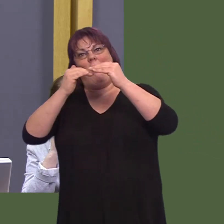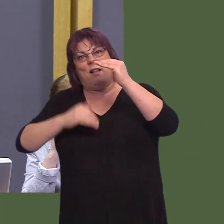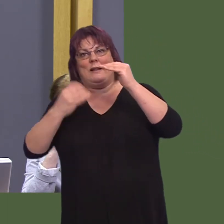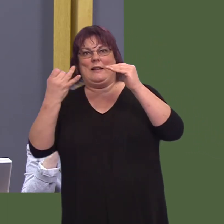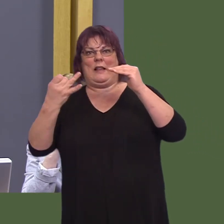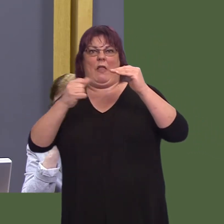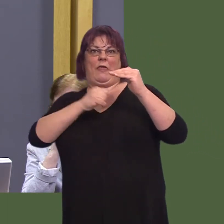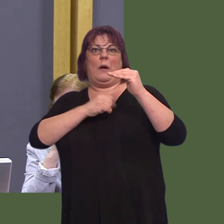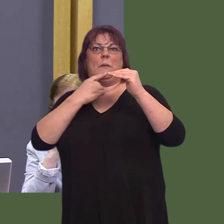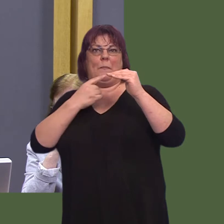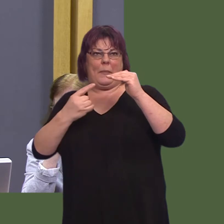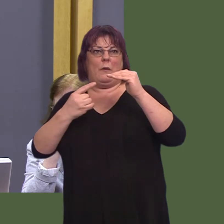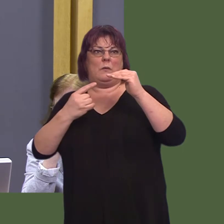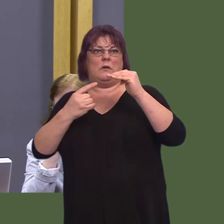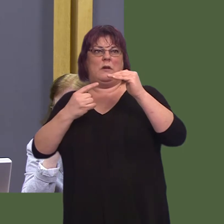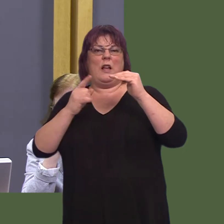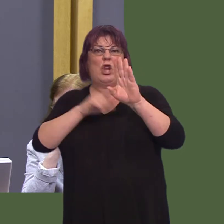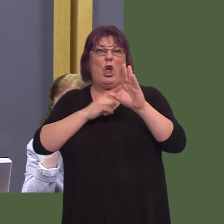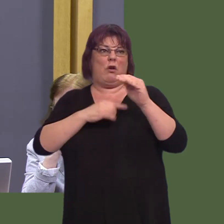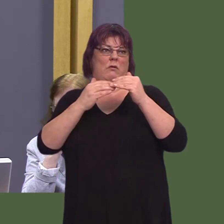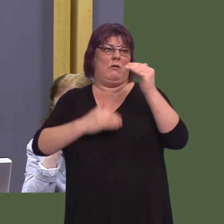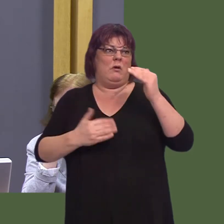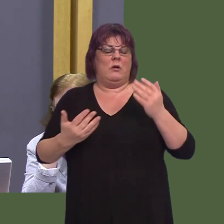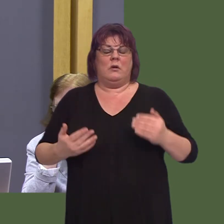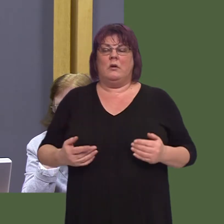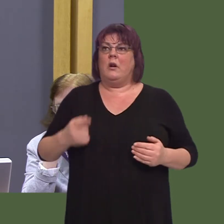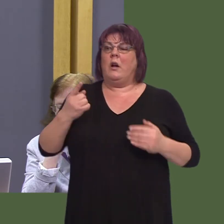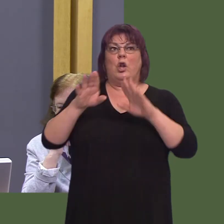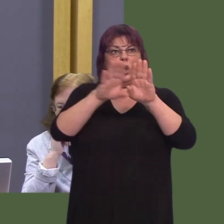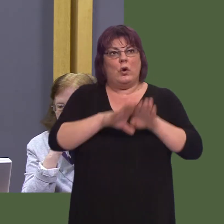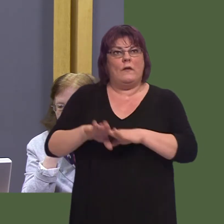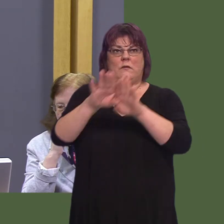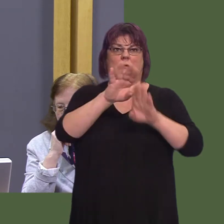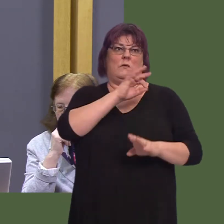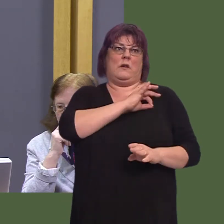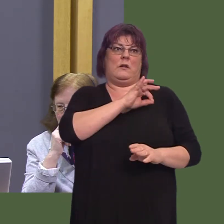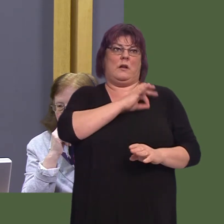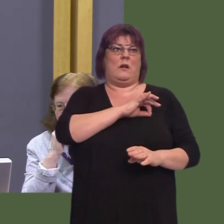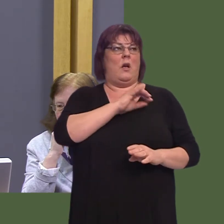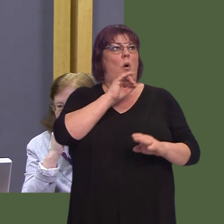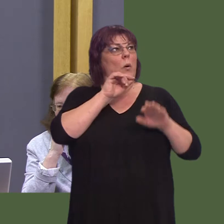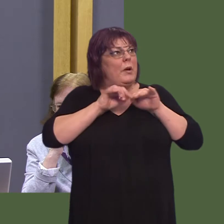under £7,400 per year. With universal credit expected to be fully rolled out this